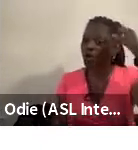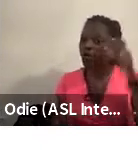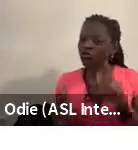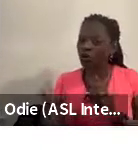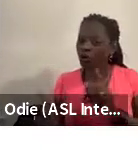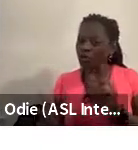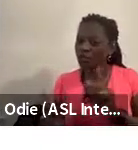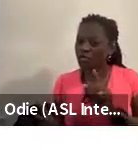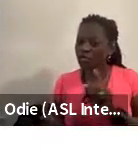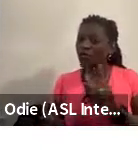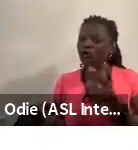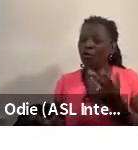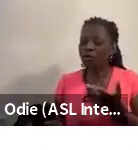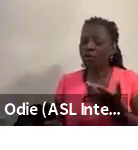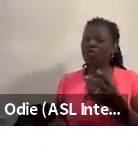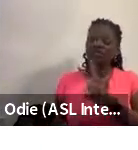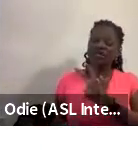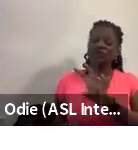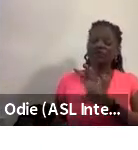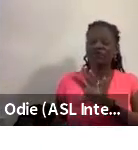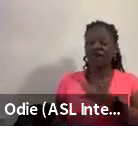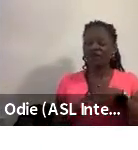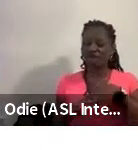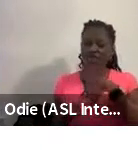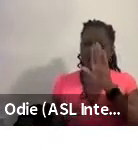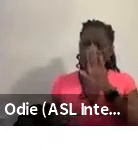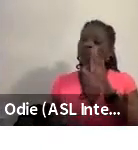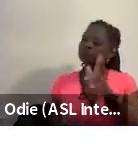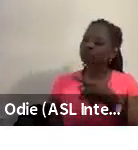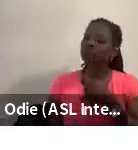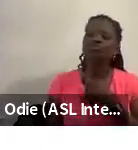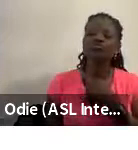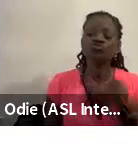those 70 plus, are at particular risk for hospitalization and death.